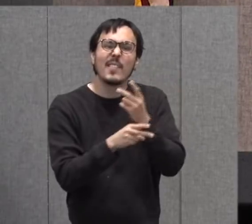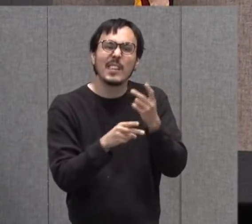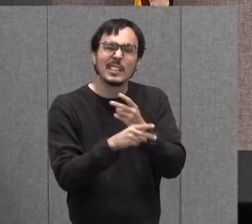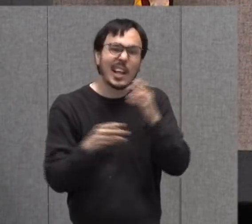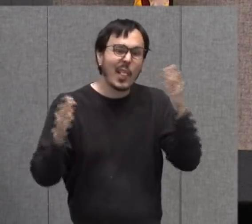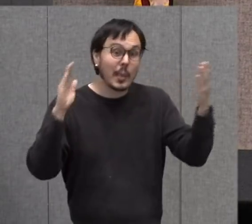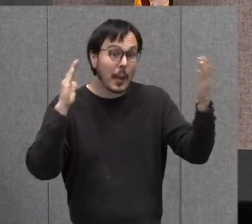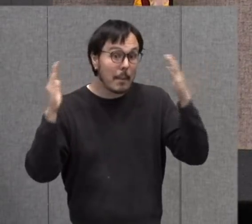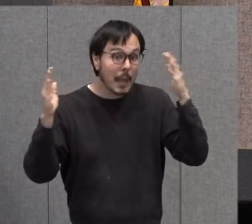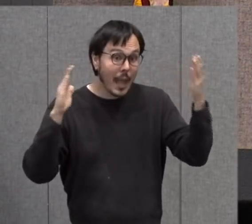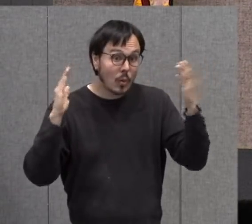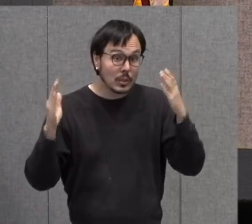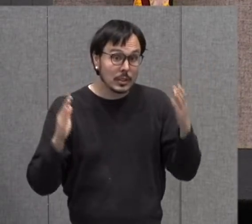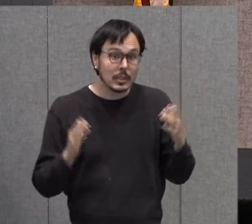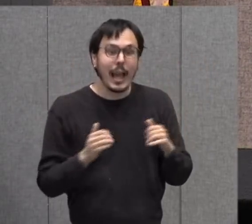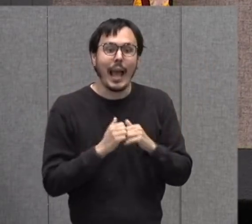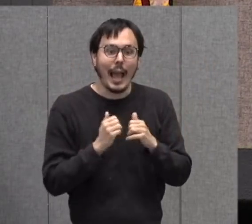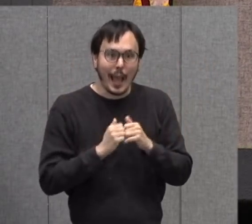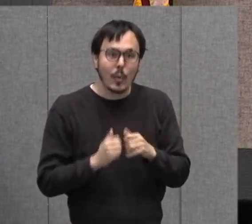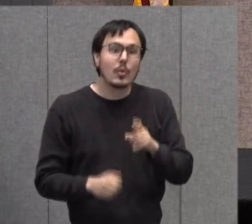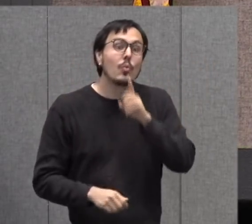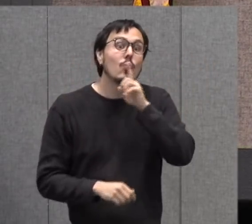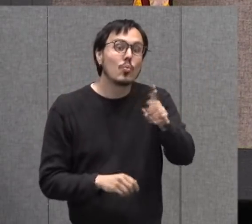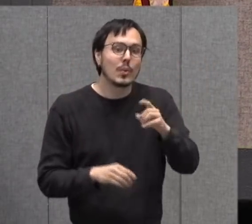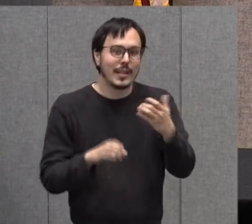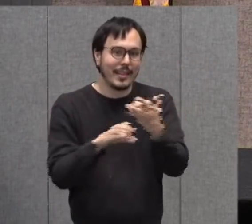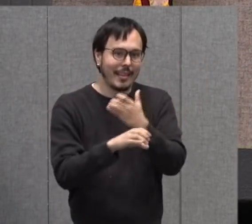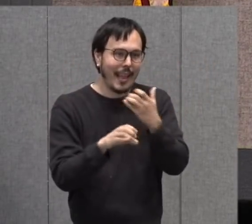that they gave you with real calculations.